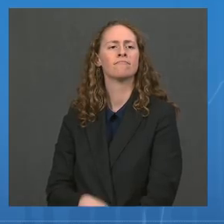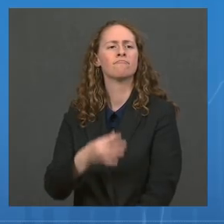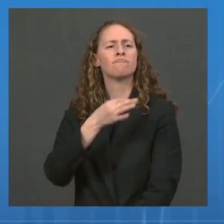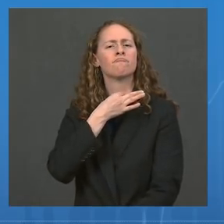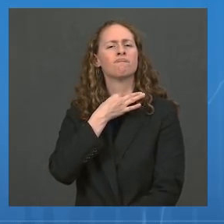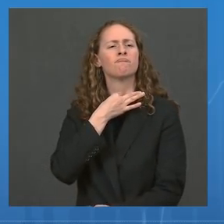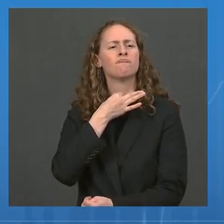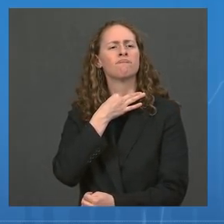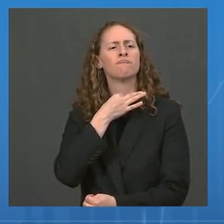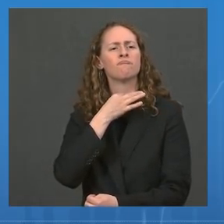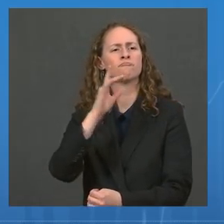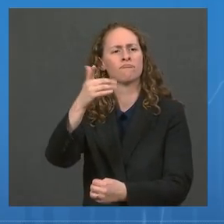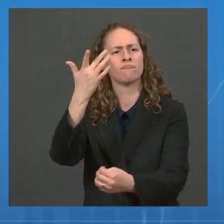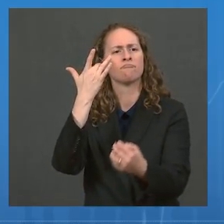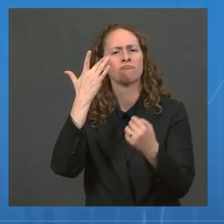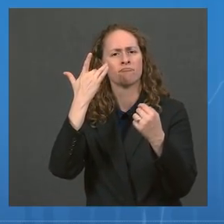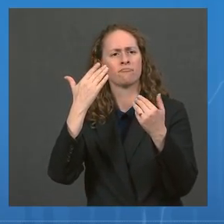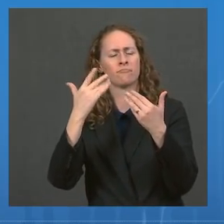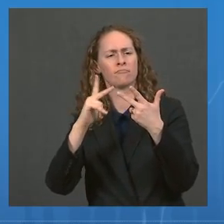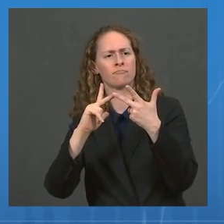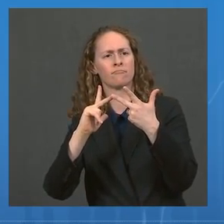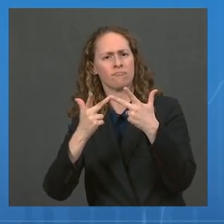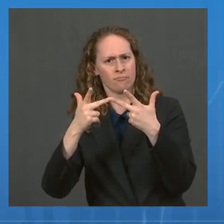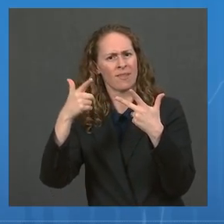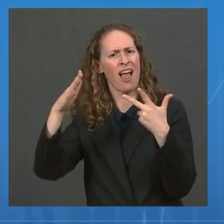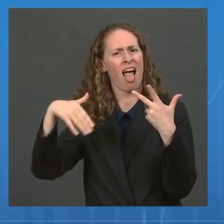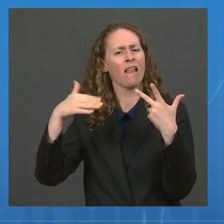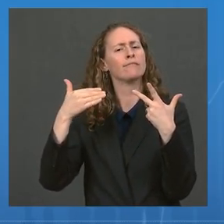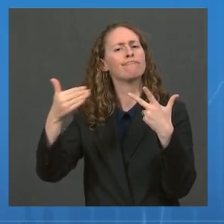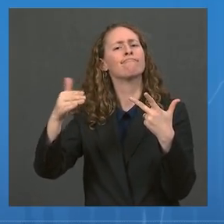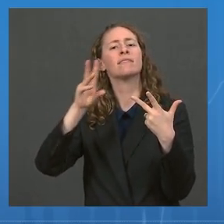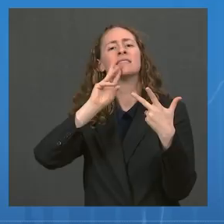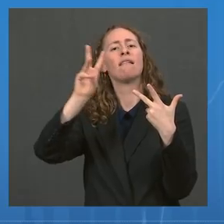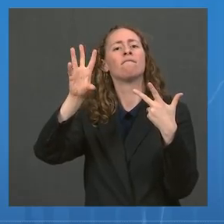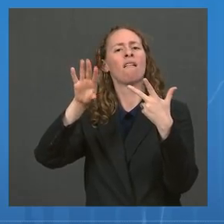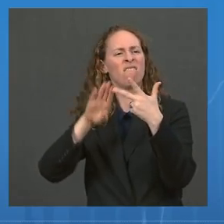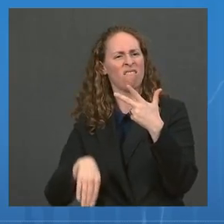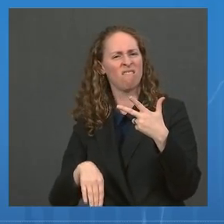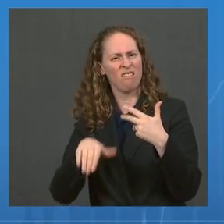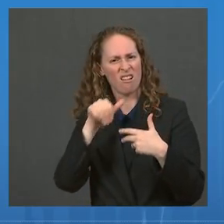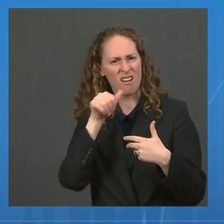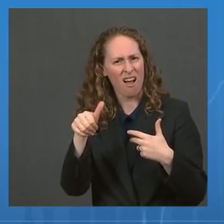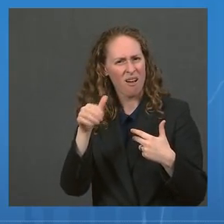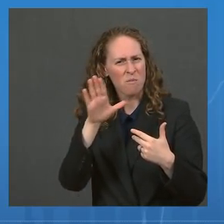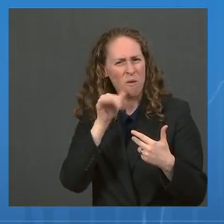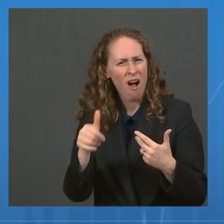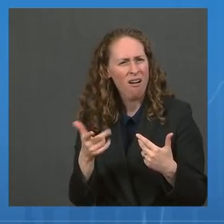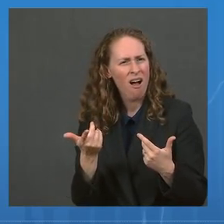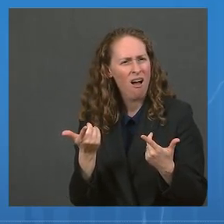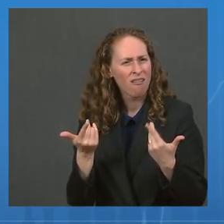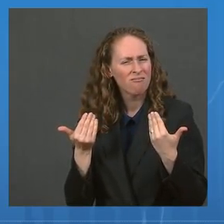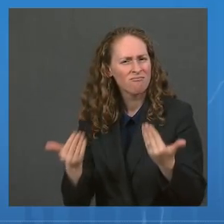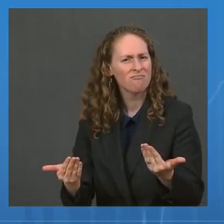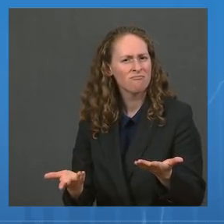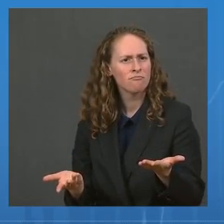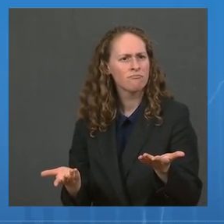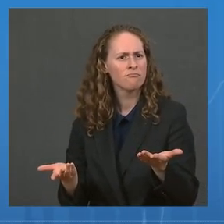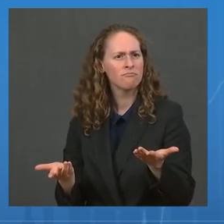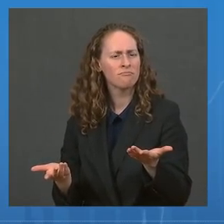when there is next to no long-term evidence they will help and a very low rate of breakthrough hospitalizations in this age group?